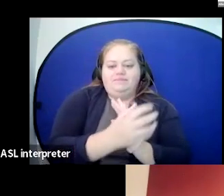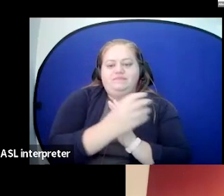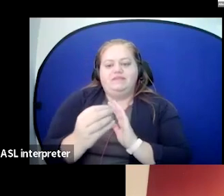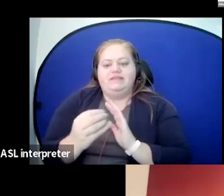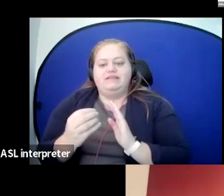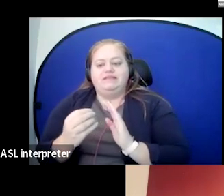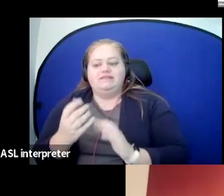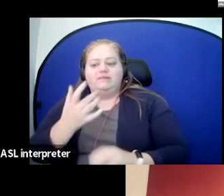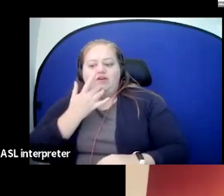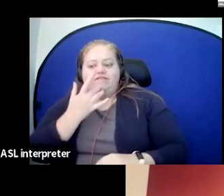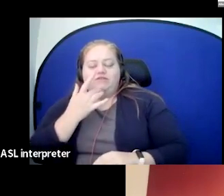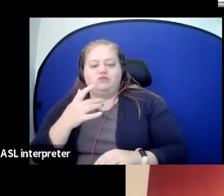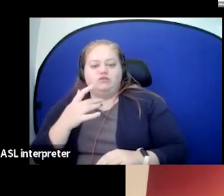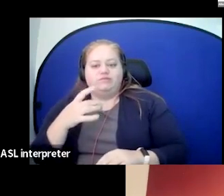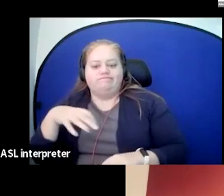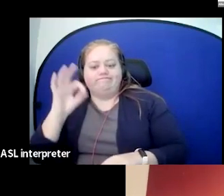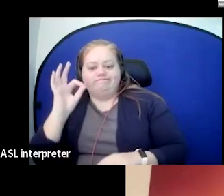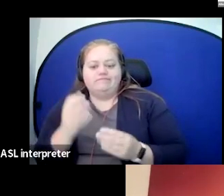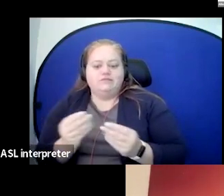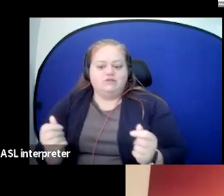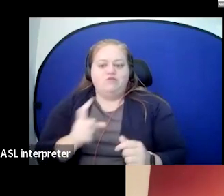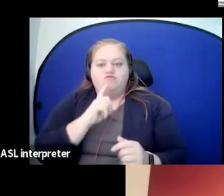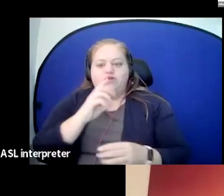to solve real-world problems has steered me